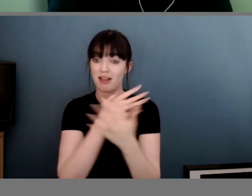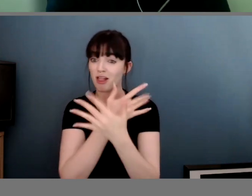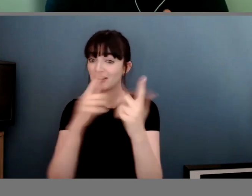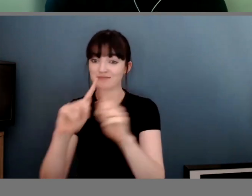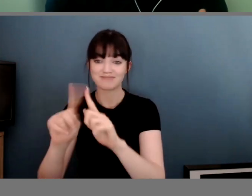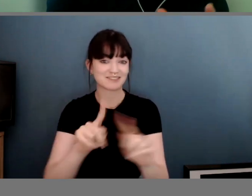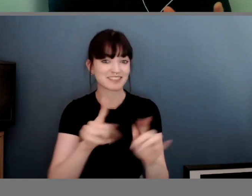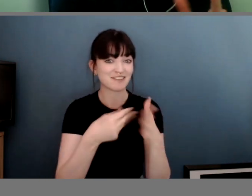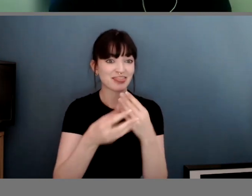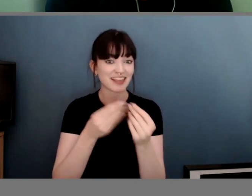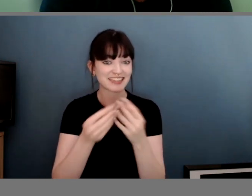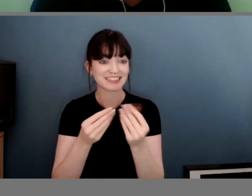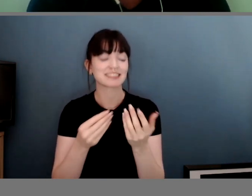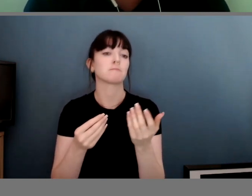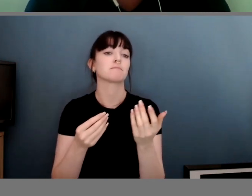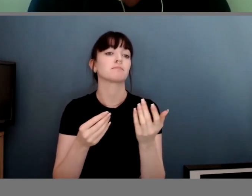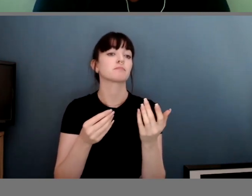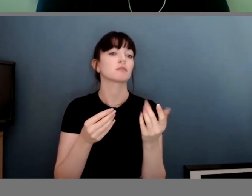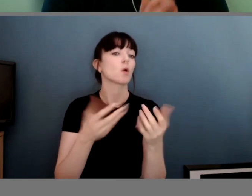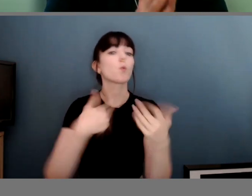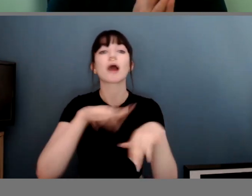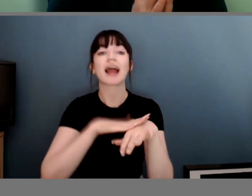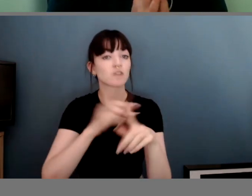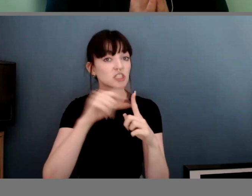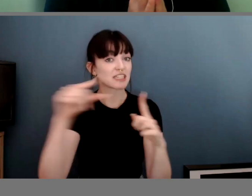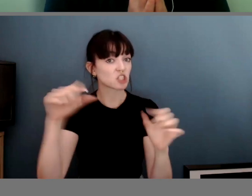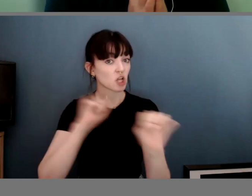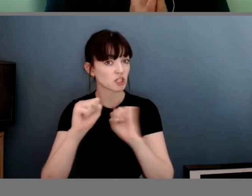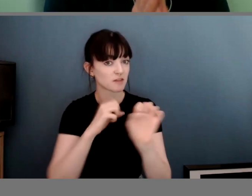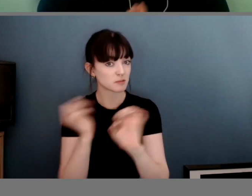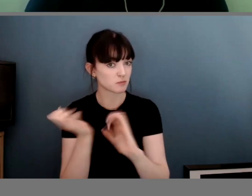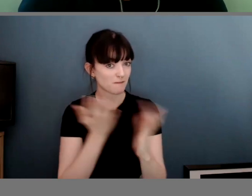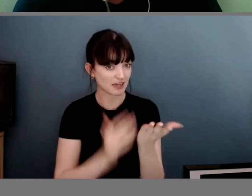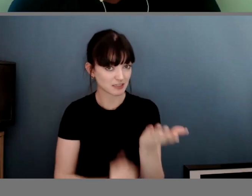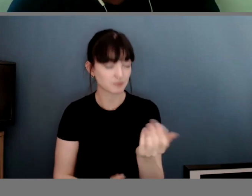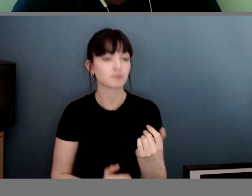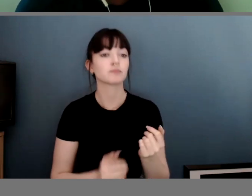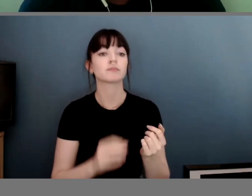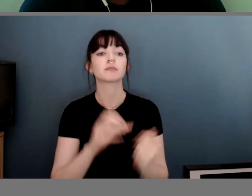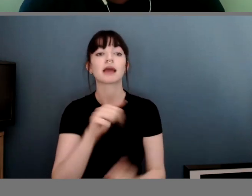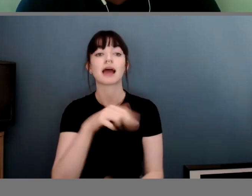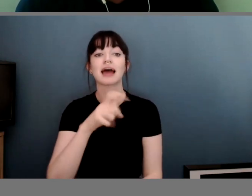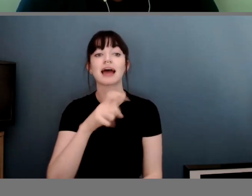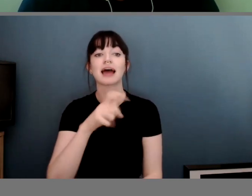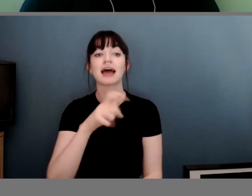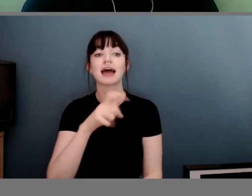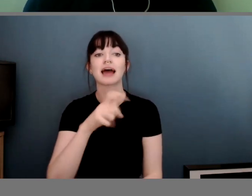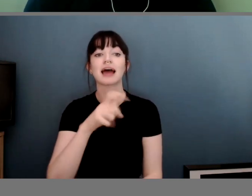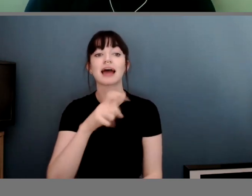places where digital services are provided. And annex three is not mandatory and Ireland have not